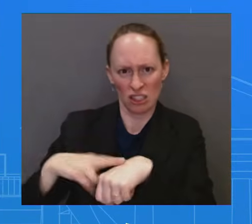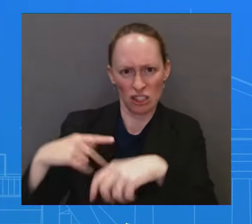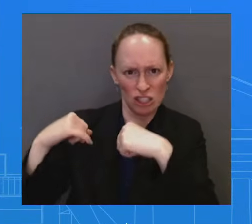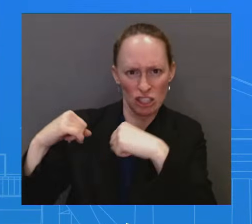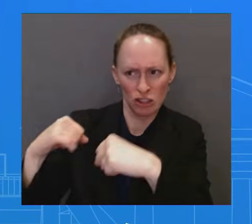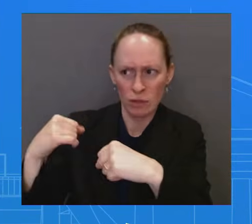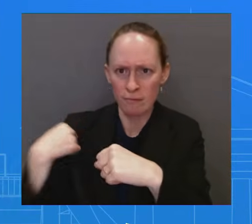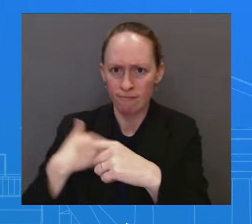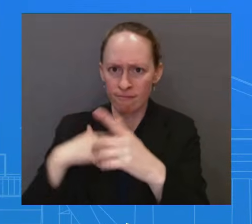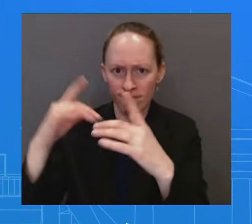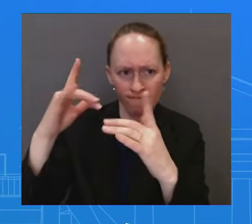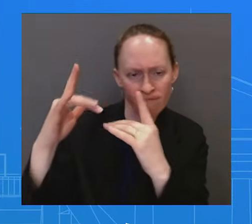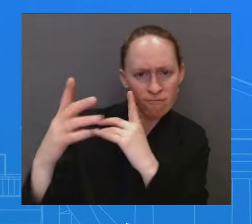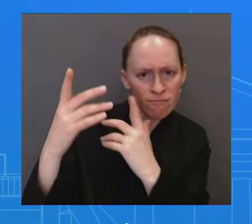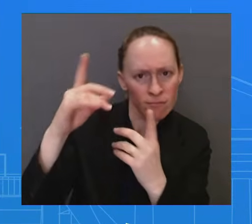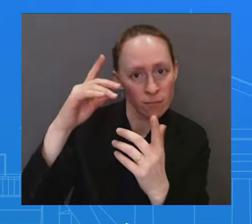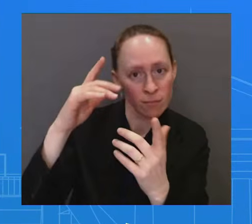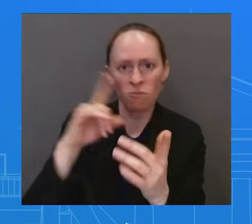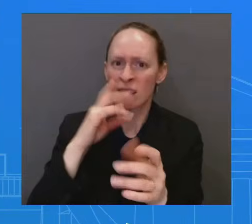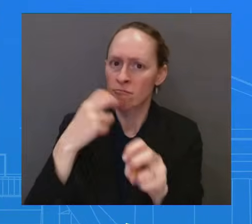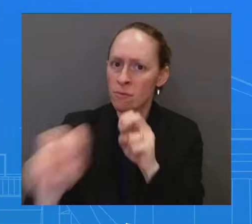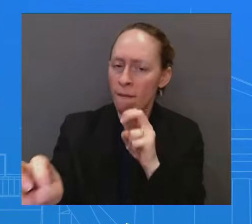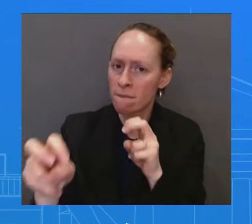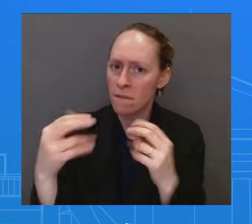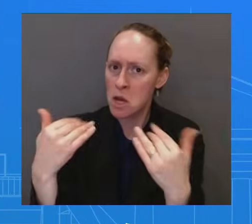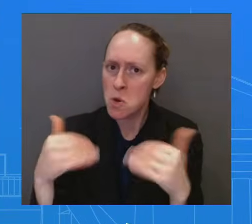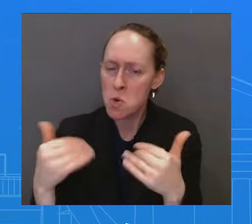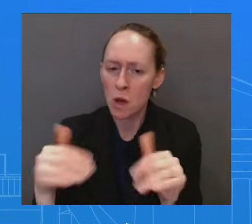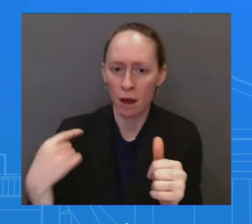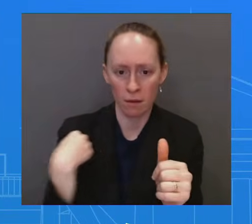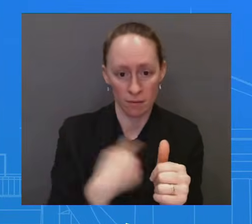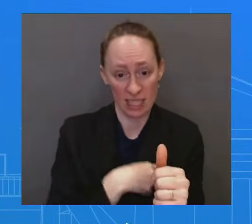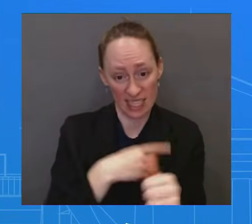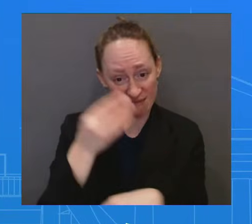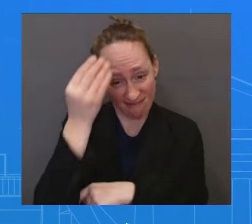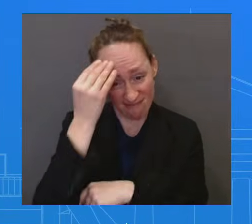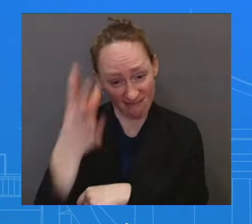to look after the safety and security of Americans overseas, particularly those who have been wrongfully detained.